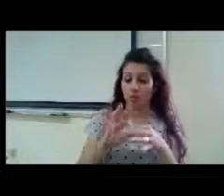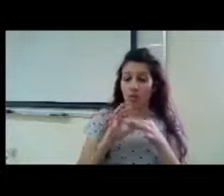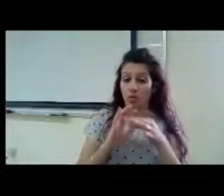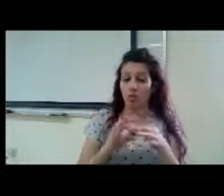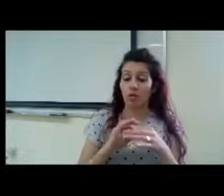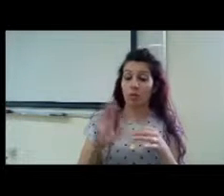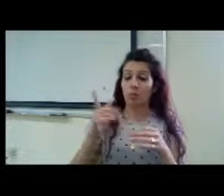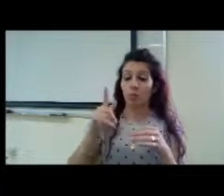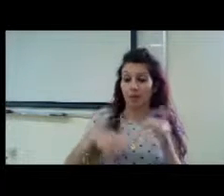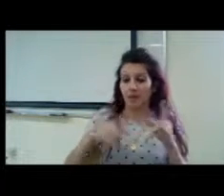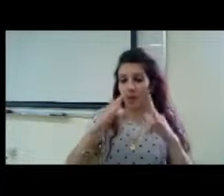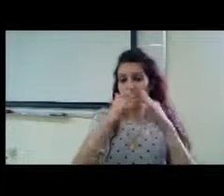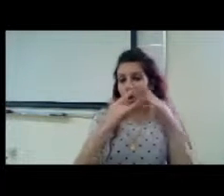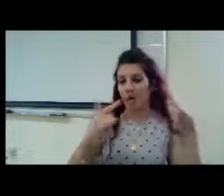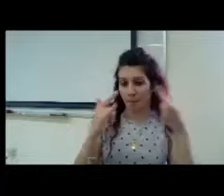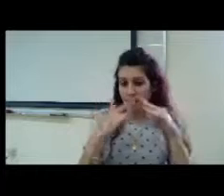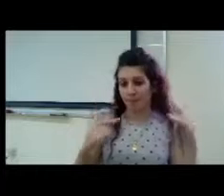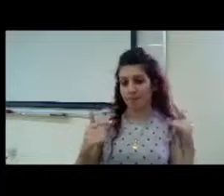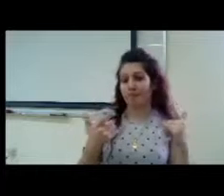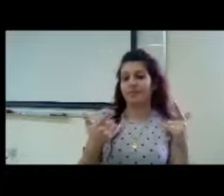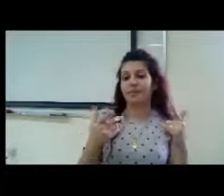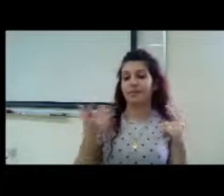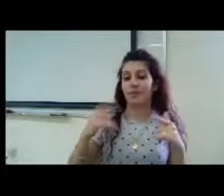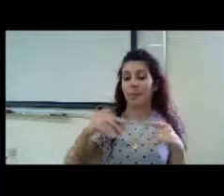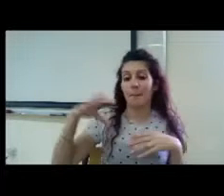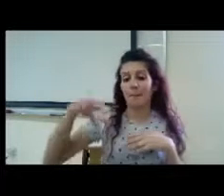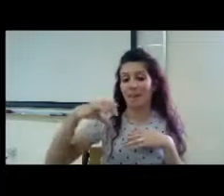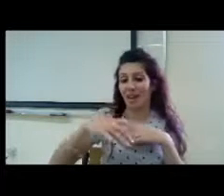virtually through with the virtual classes which was absolutely one key